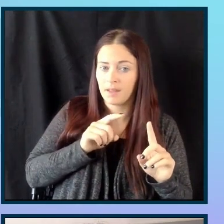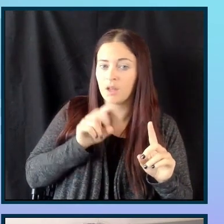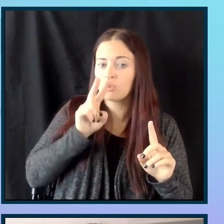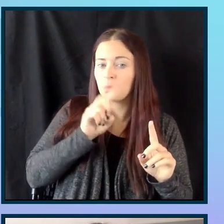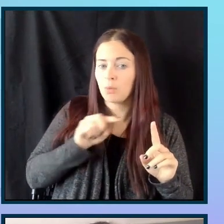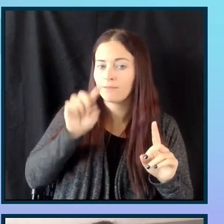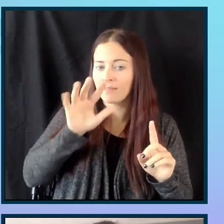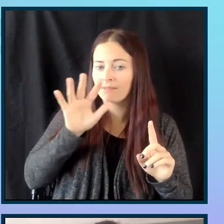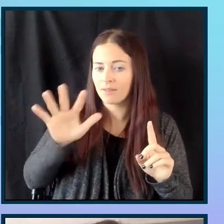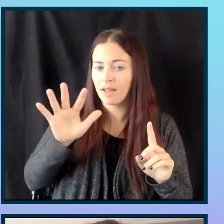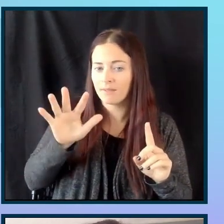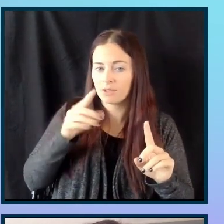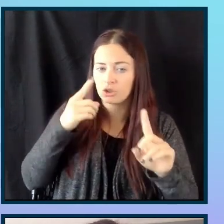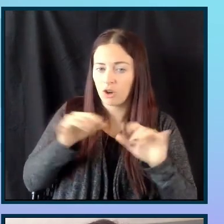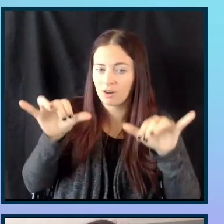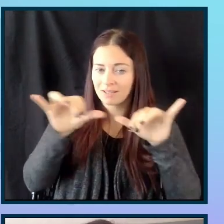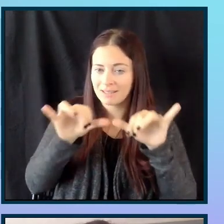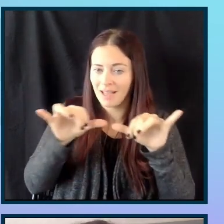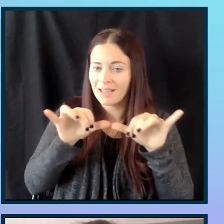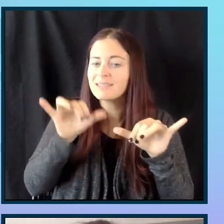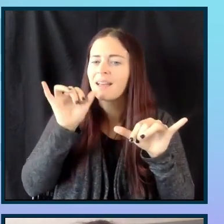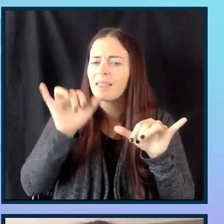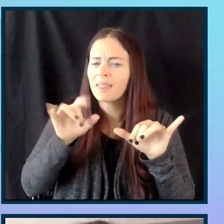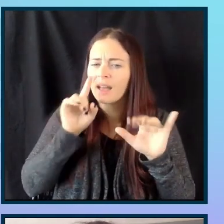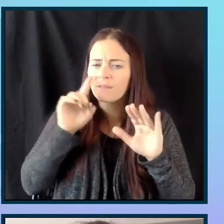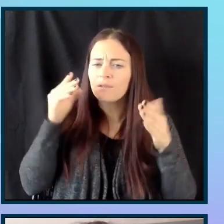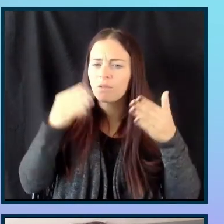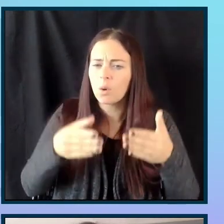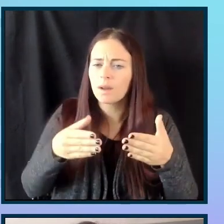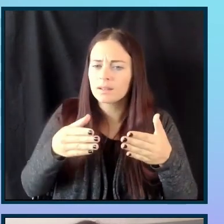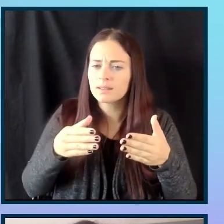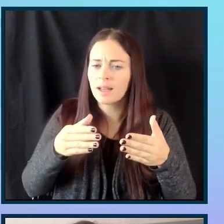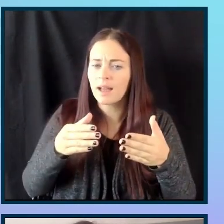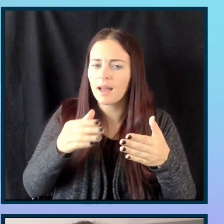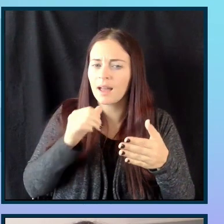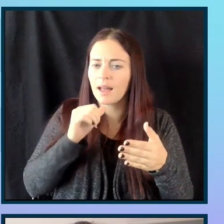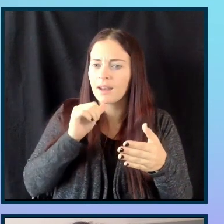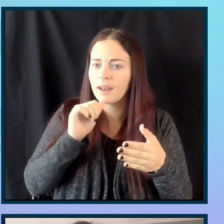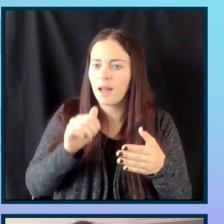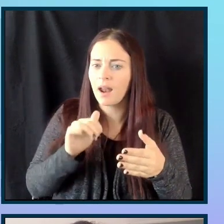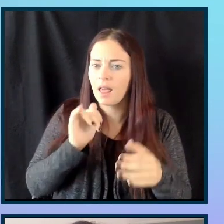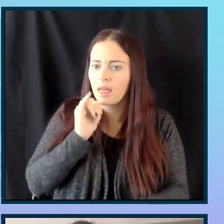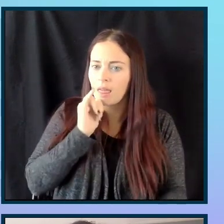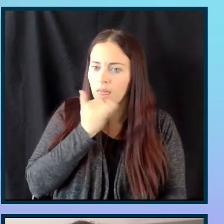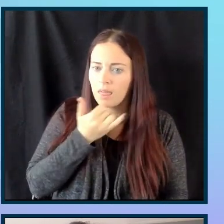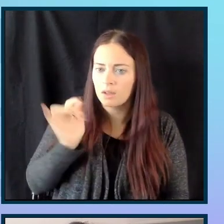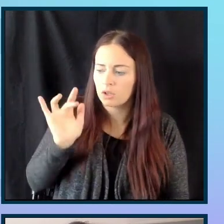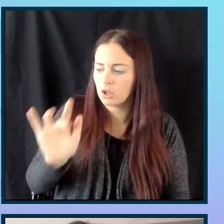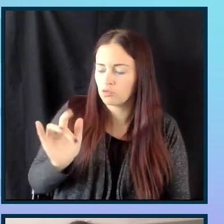this criterion focuses on not accidentally activating the wrong control